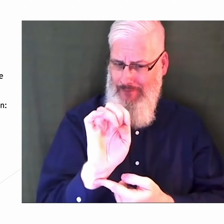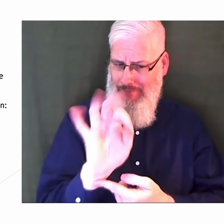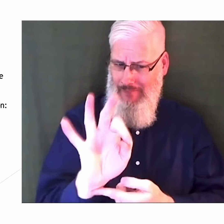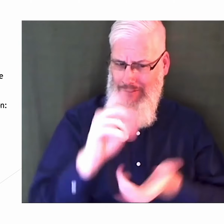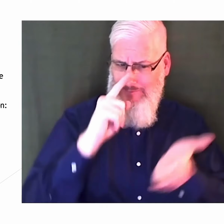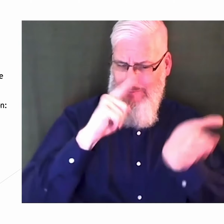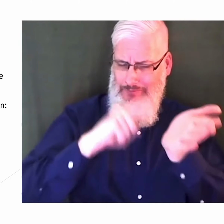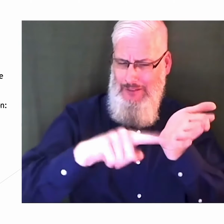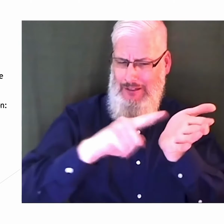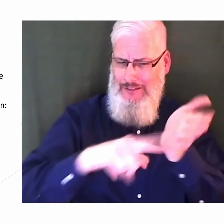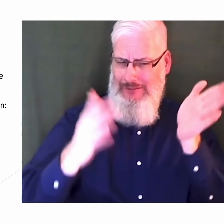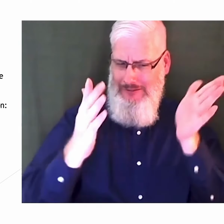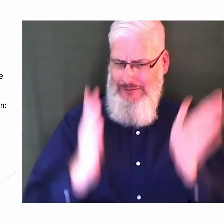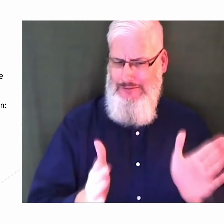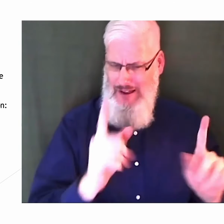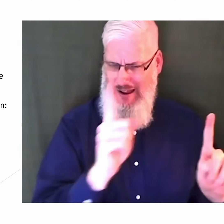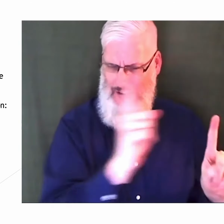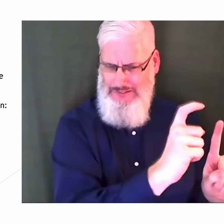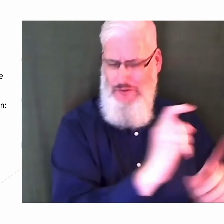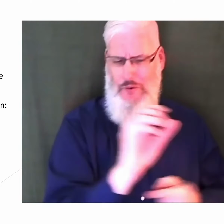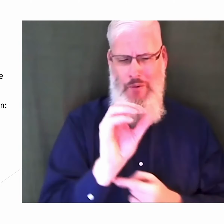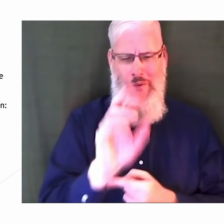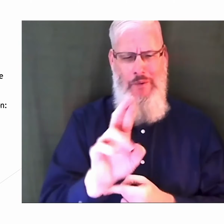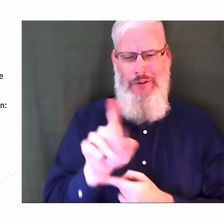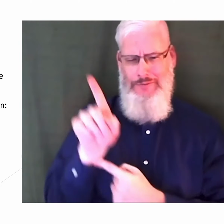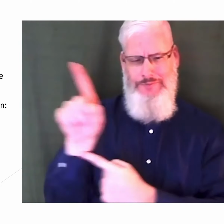at your polling place or ask for the minutes book clerk.